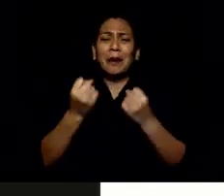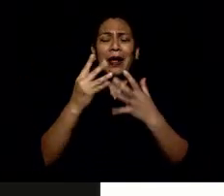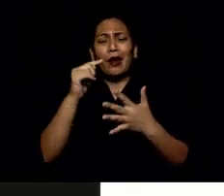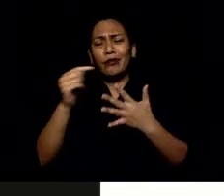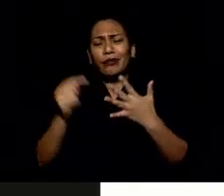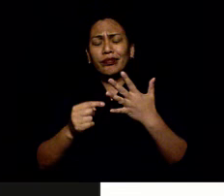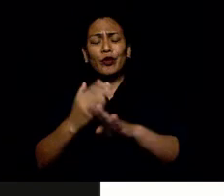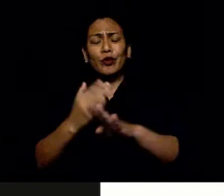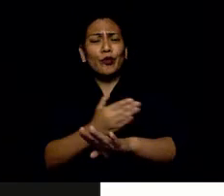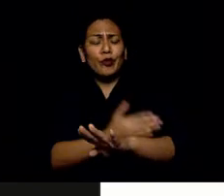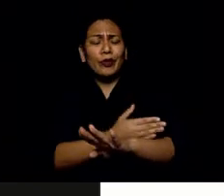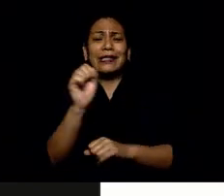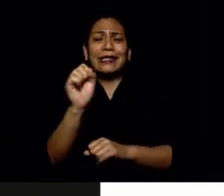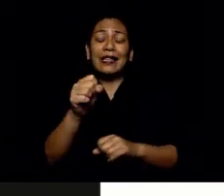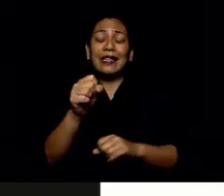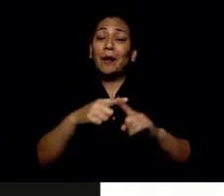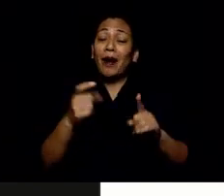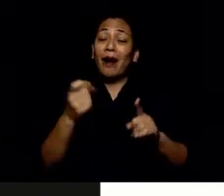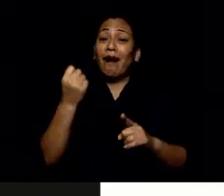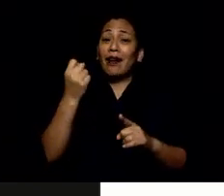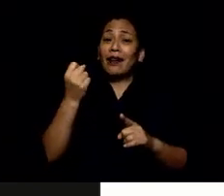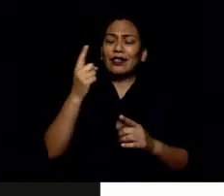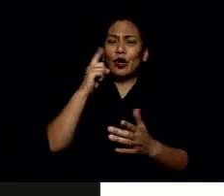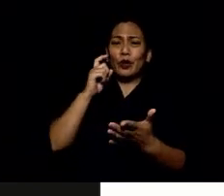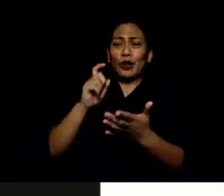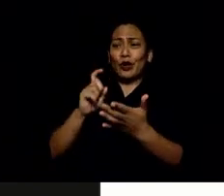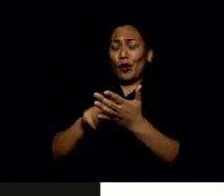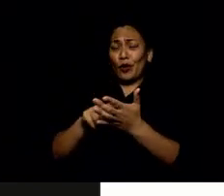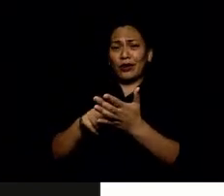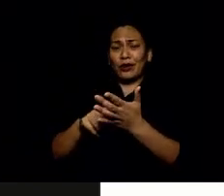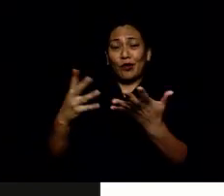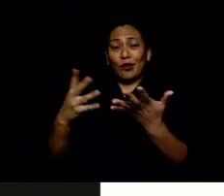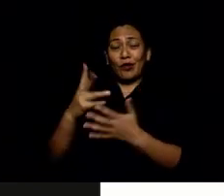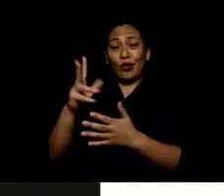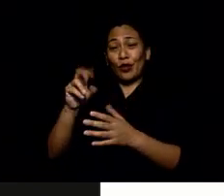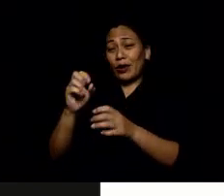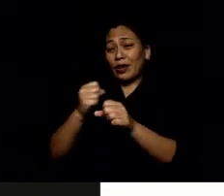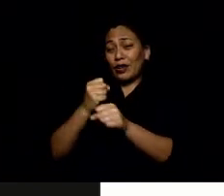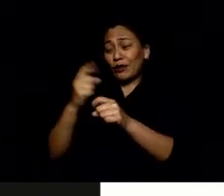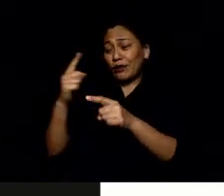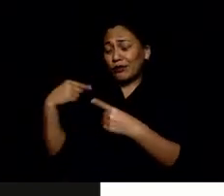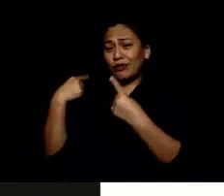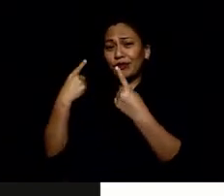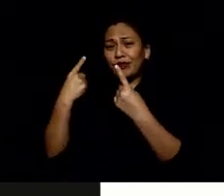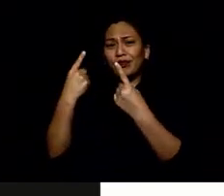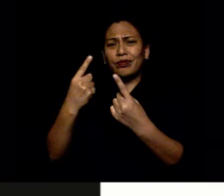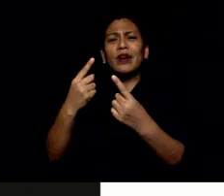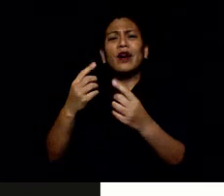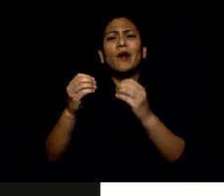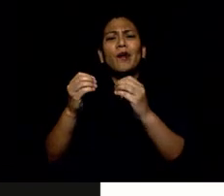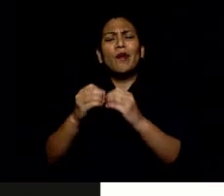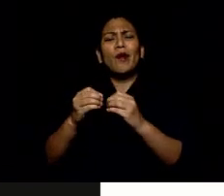But what we see, especially in the last 30 years is a real increase in inequality around the globe.